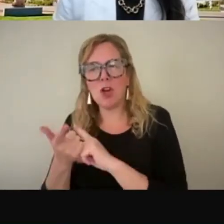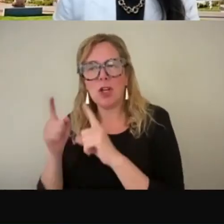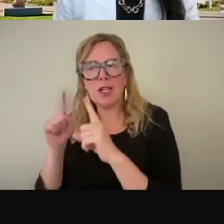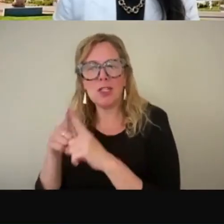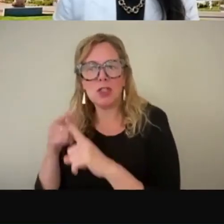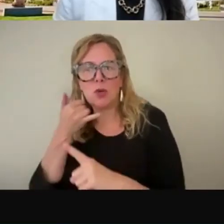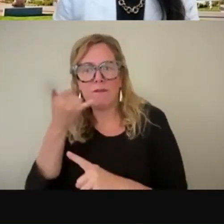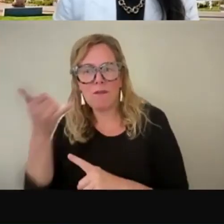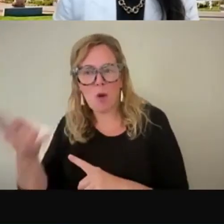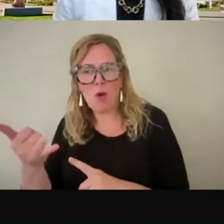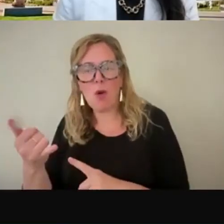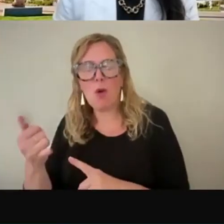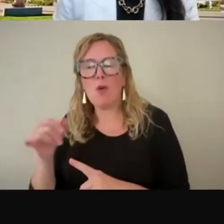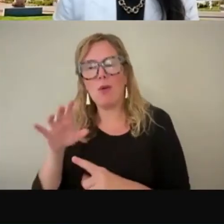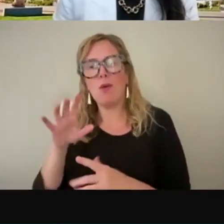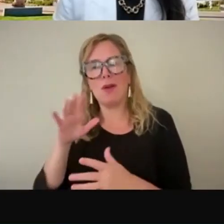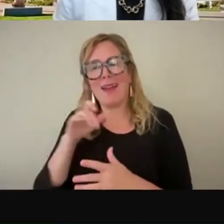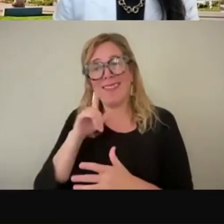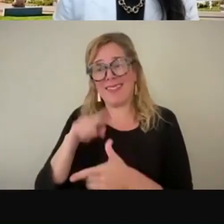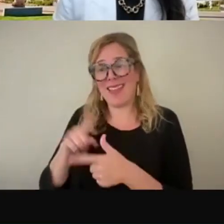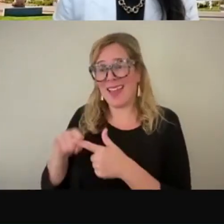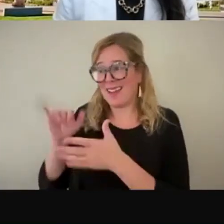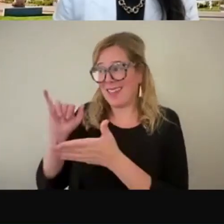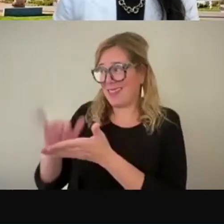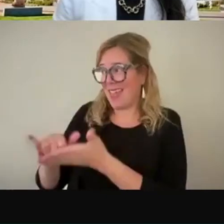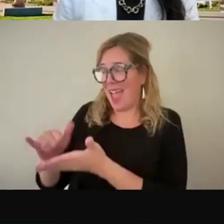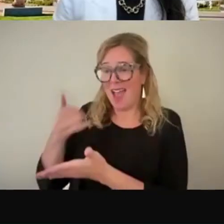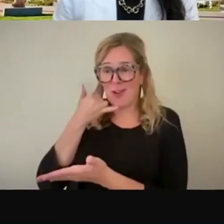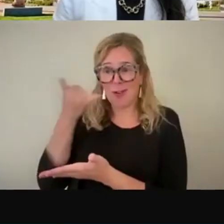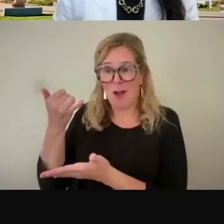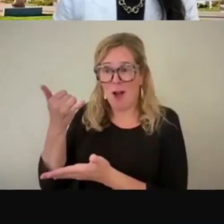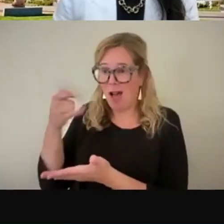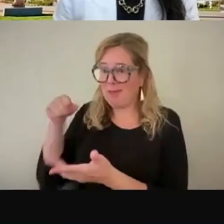great engagement, Dr. Poullos and Dr. Srinivasan, and I see several more questions on here, but I